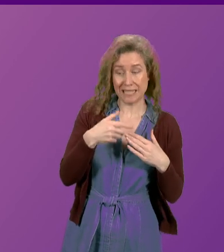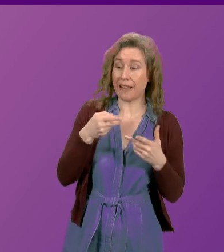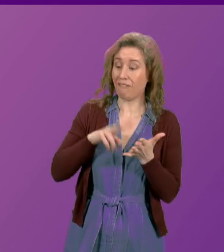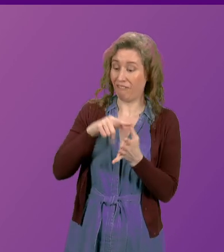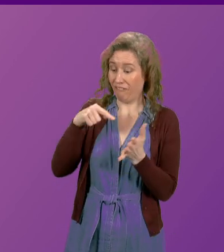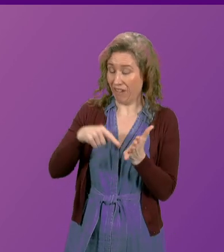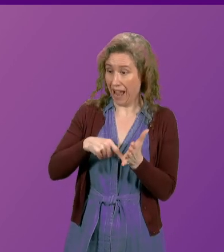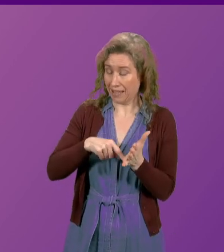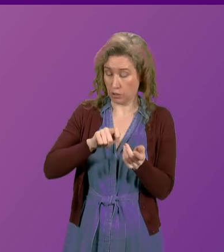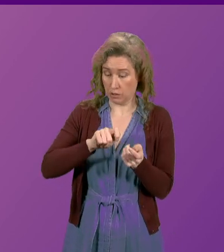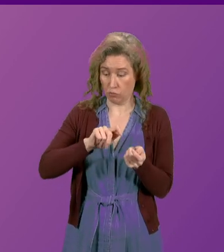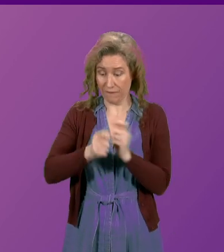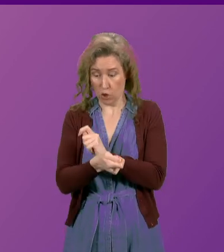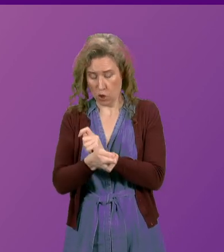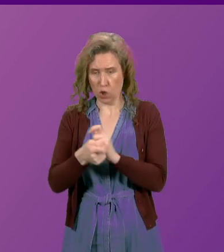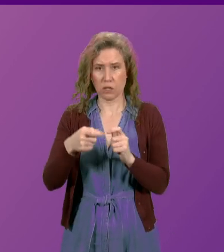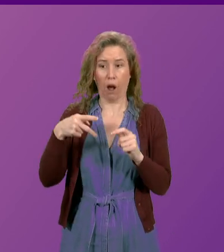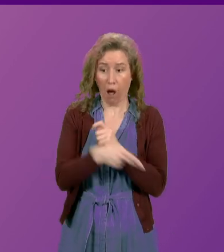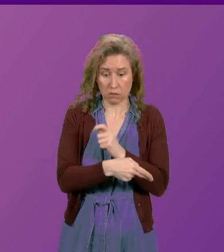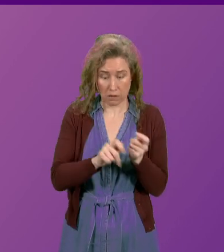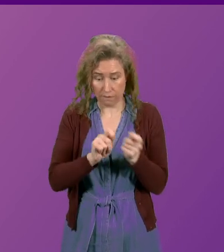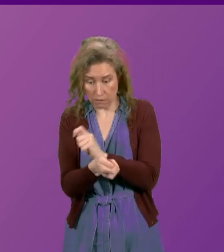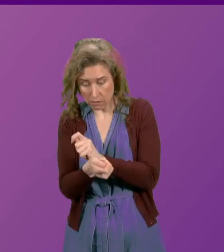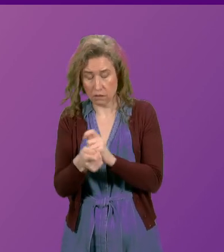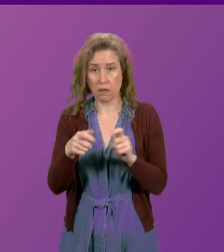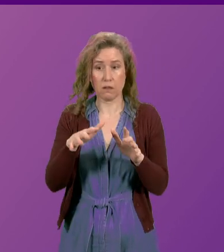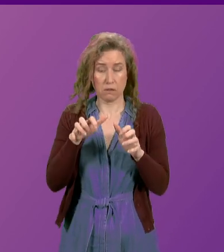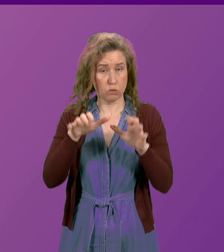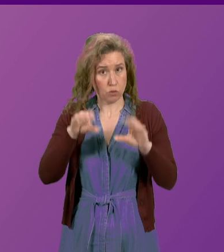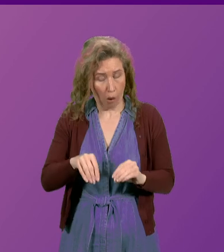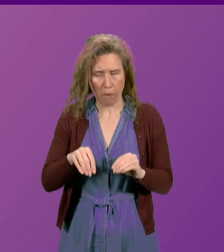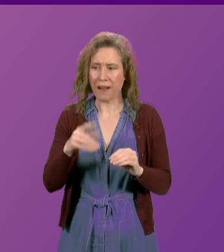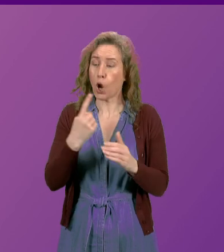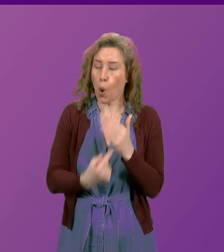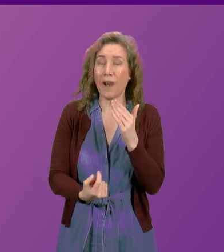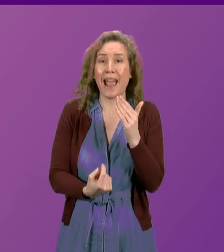and providing the investment that the country so clearly needs can be done only by raising